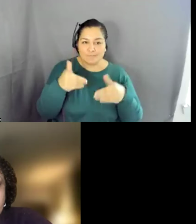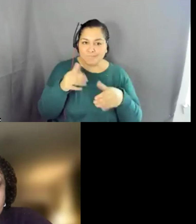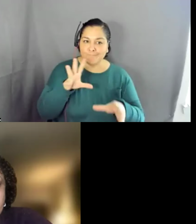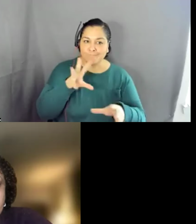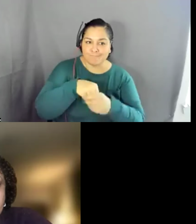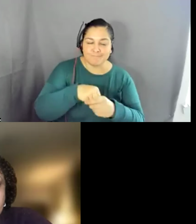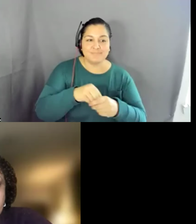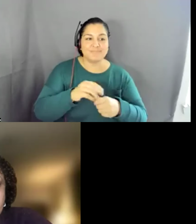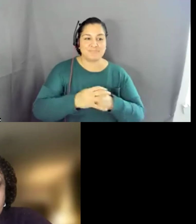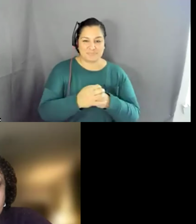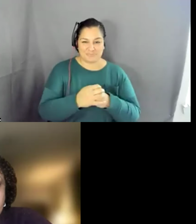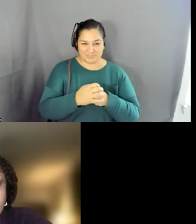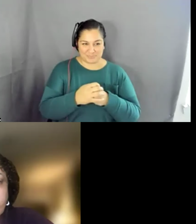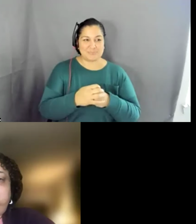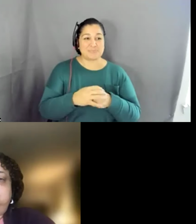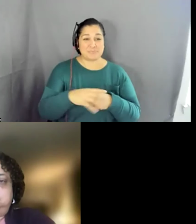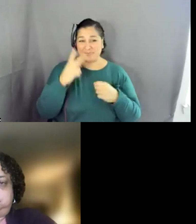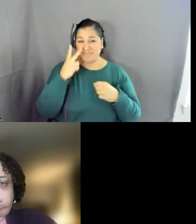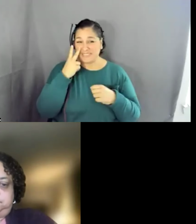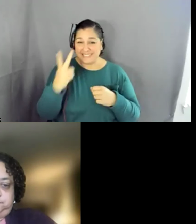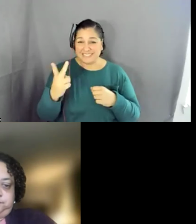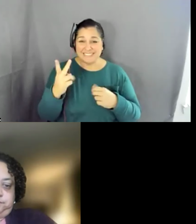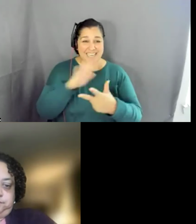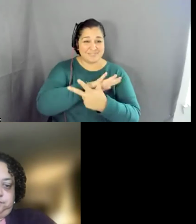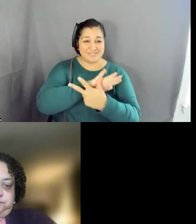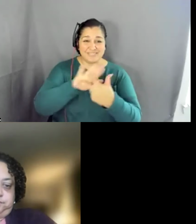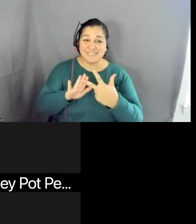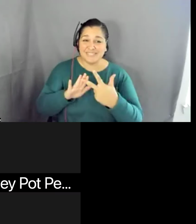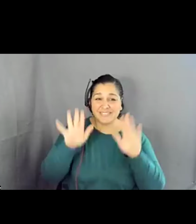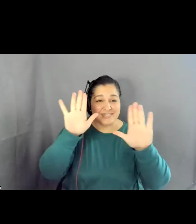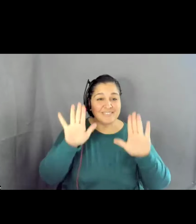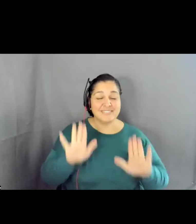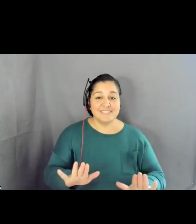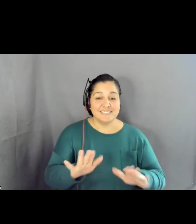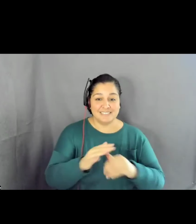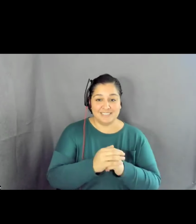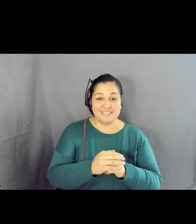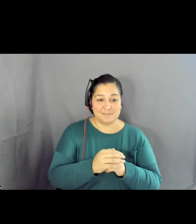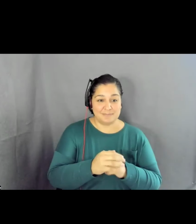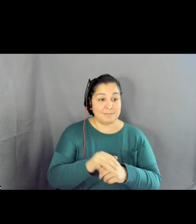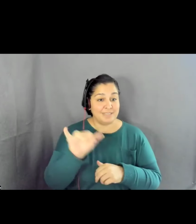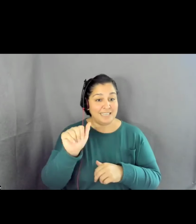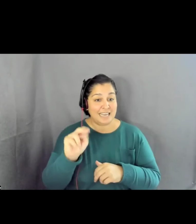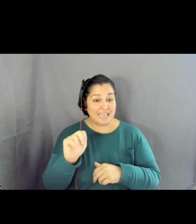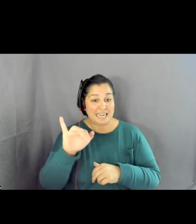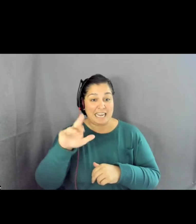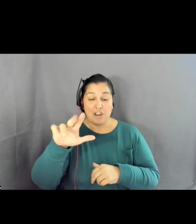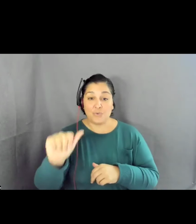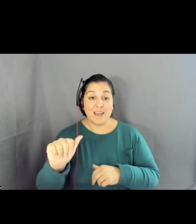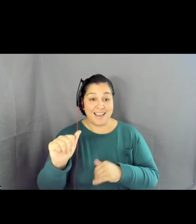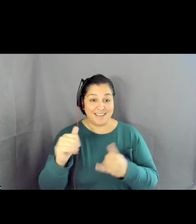As you can see, we have an amazing trio here with us this afternoon. And Yanira, I would like to invite you to turn on your camera and begin